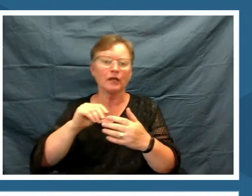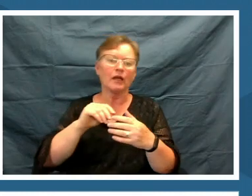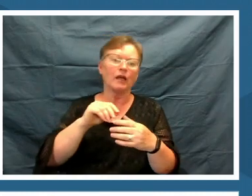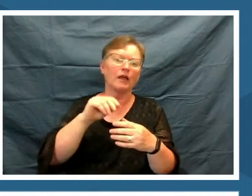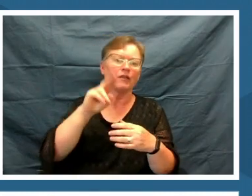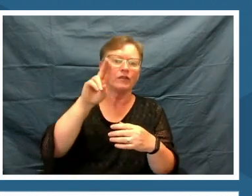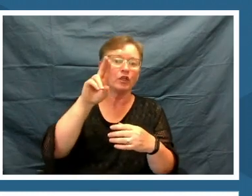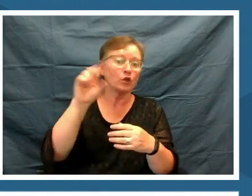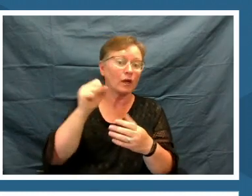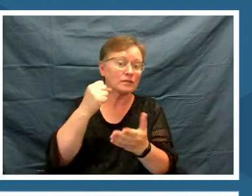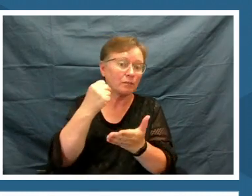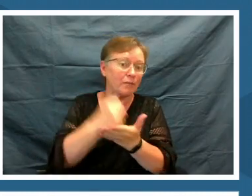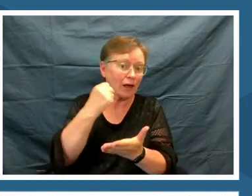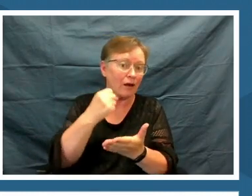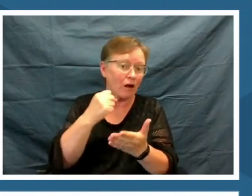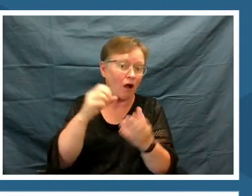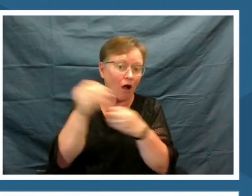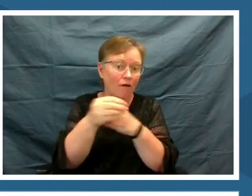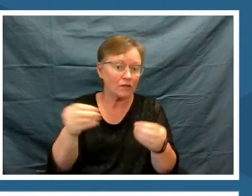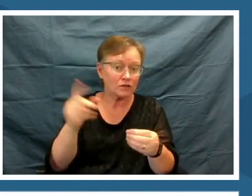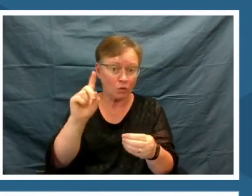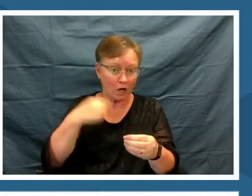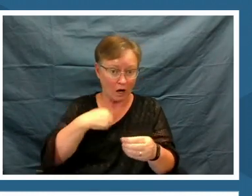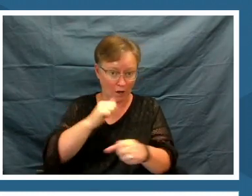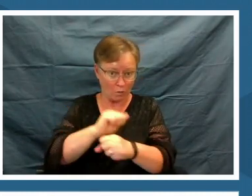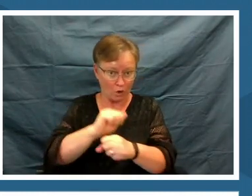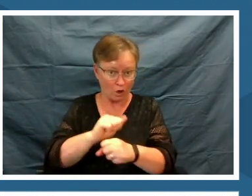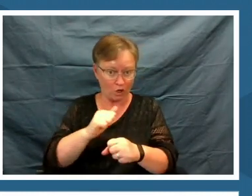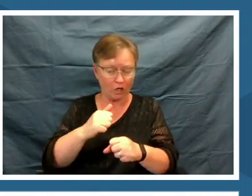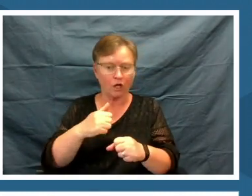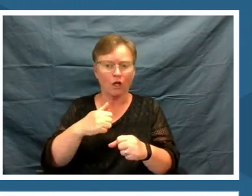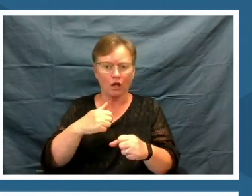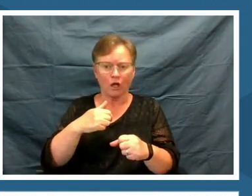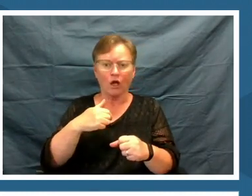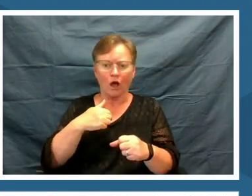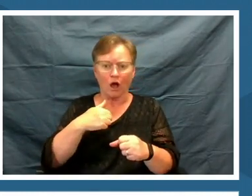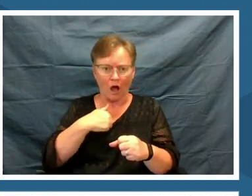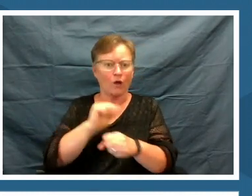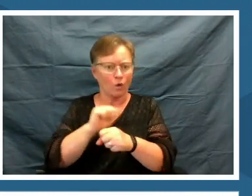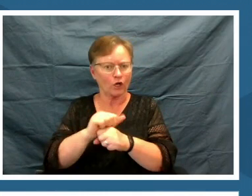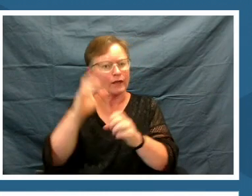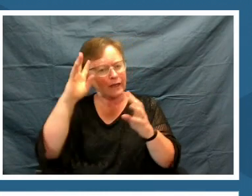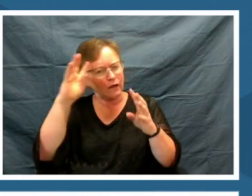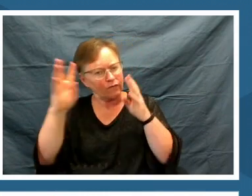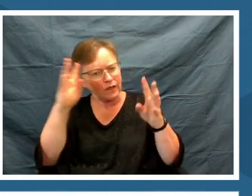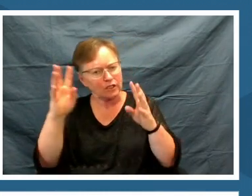where i work we do a lot of work in innovation and invention education and